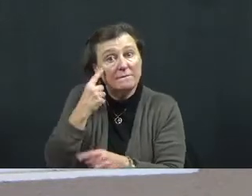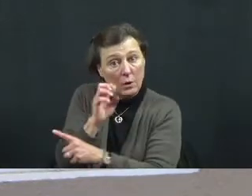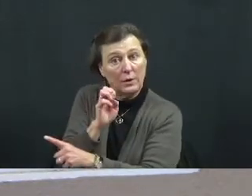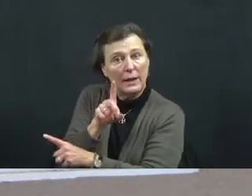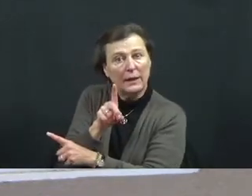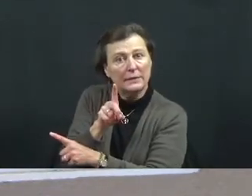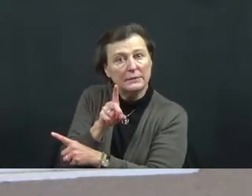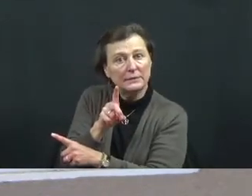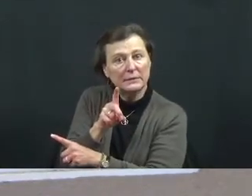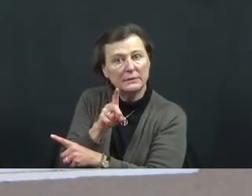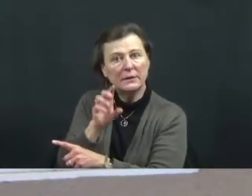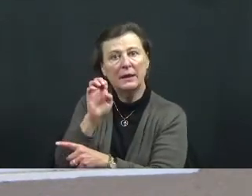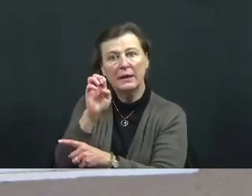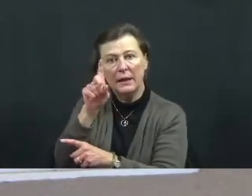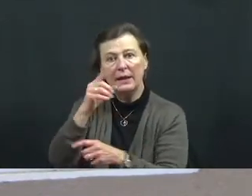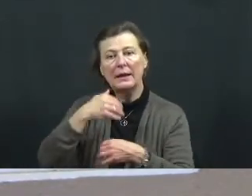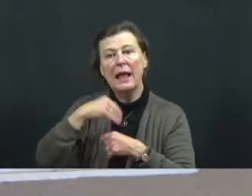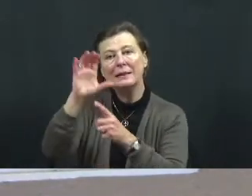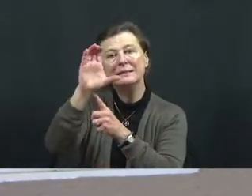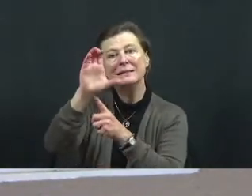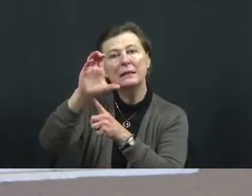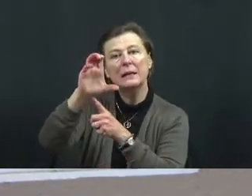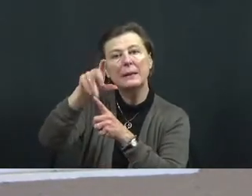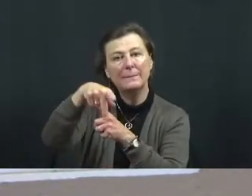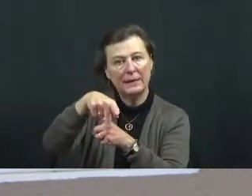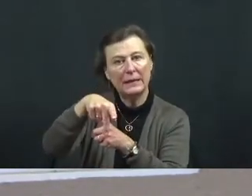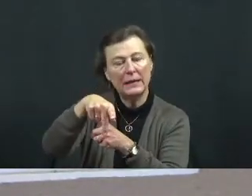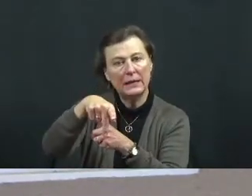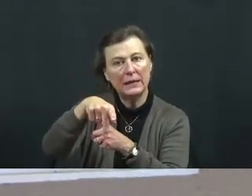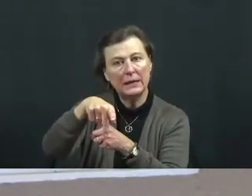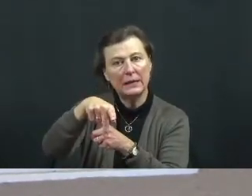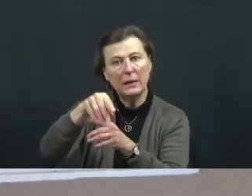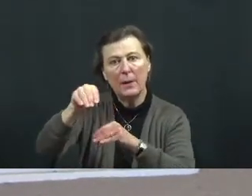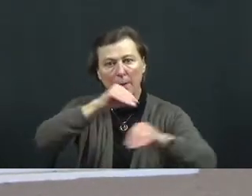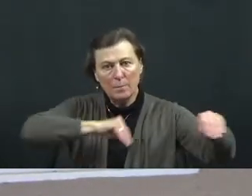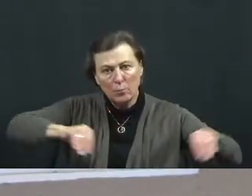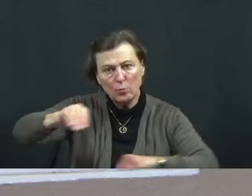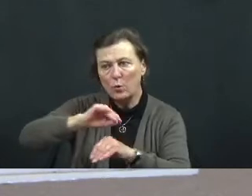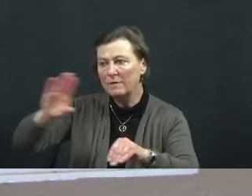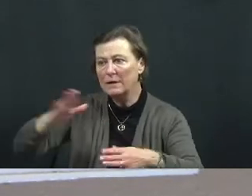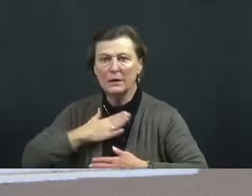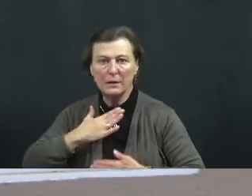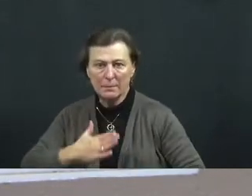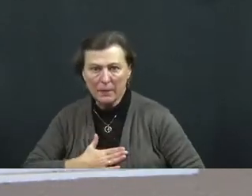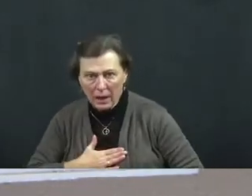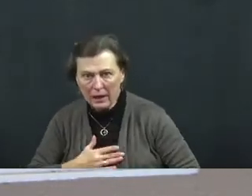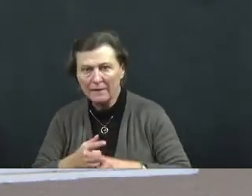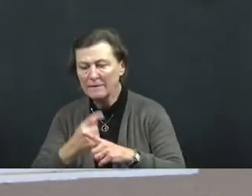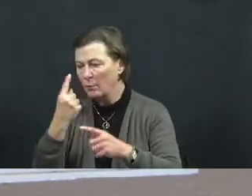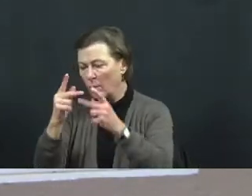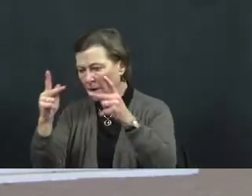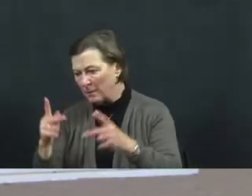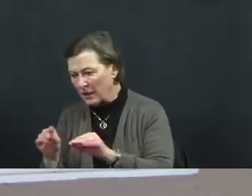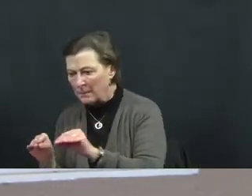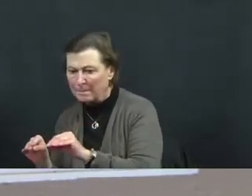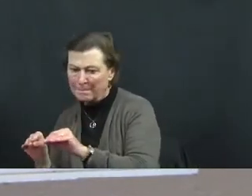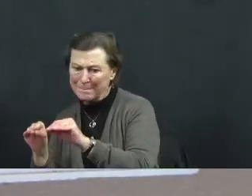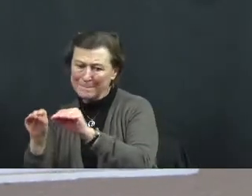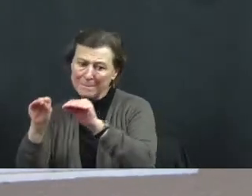Ed had cerebral palsy and moving his body from one place to another, took a lot of effort